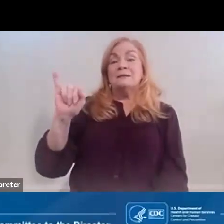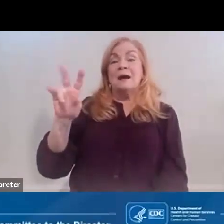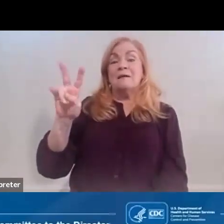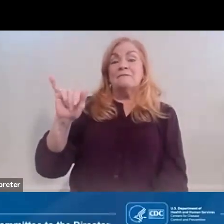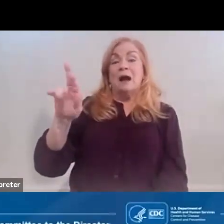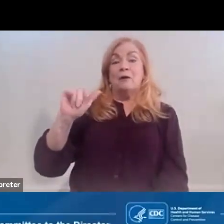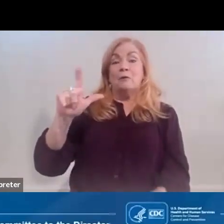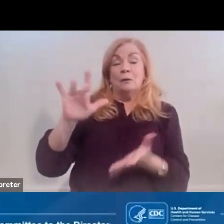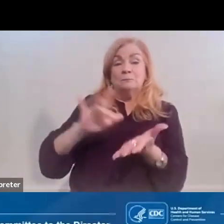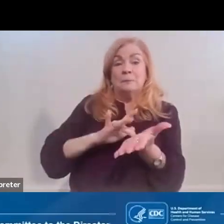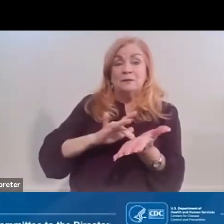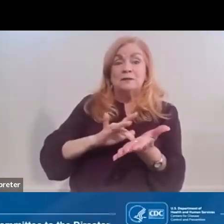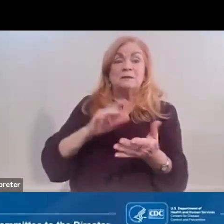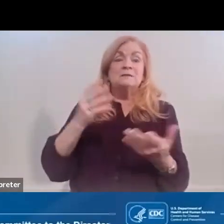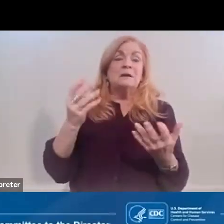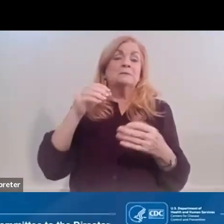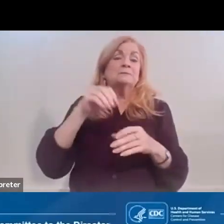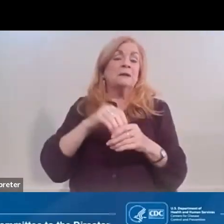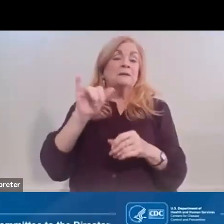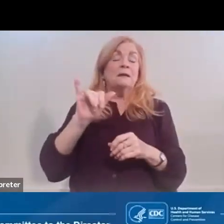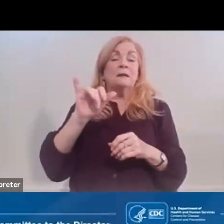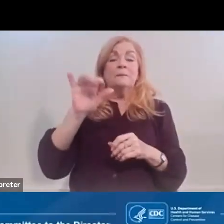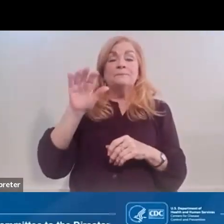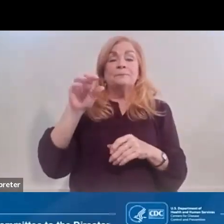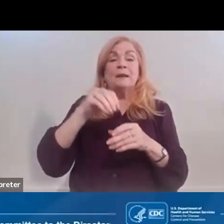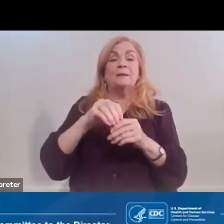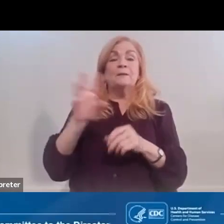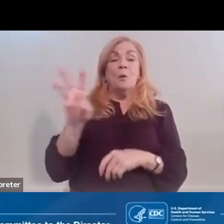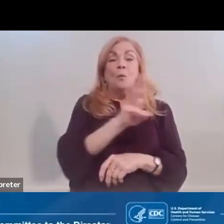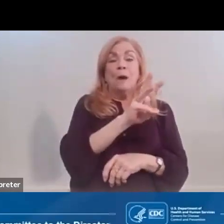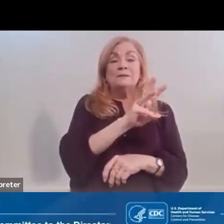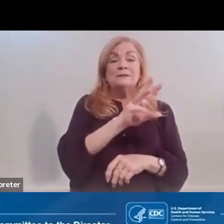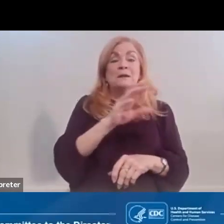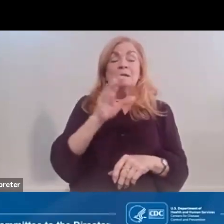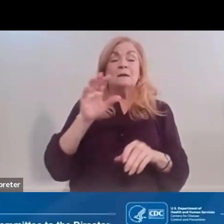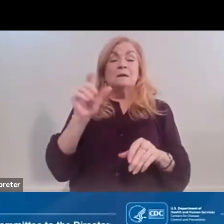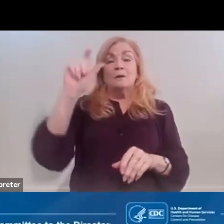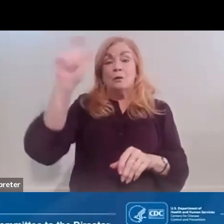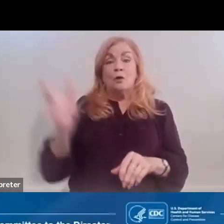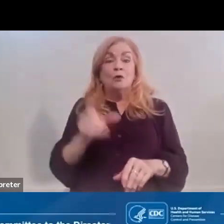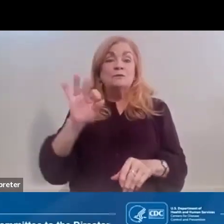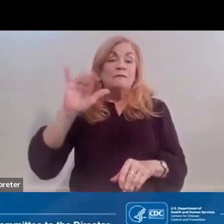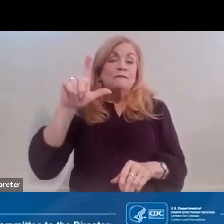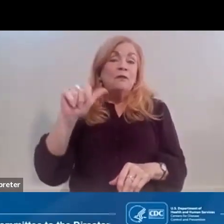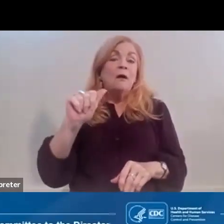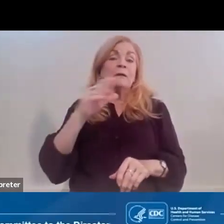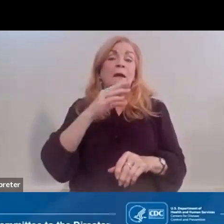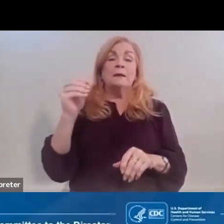or in the West Coast of Florida, we can kind of tell that the physicians are seeing something, something is going on and is picking up.